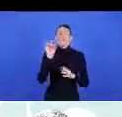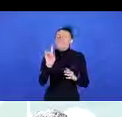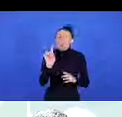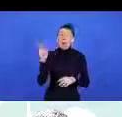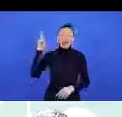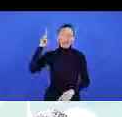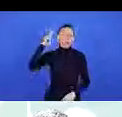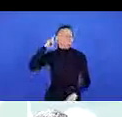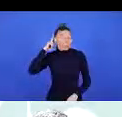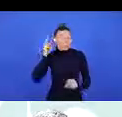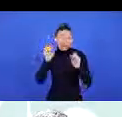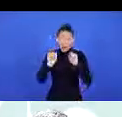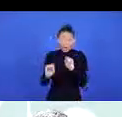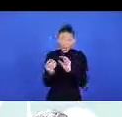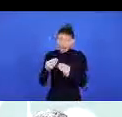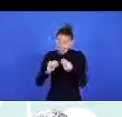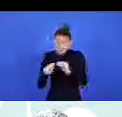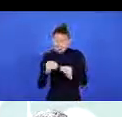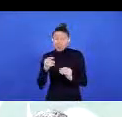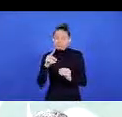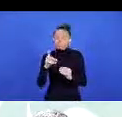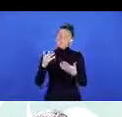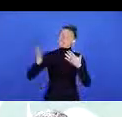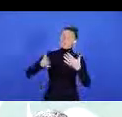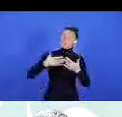you are afraid a little sometimes. Is it simple to manipulate or